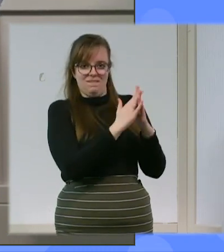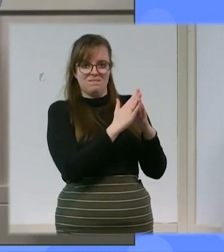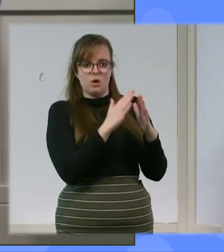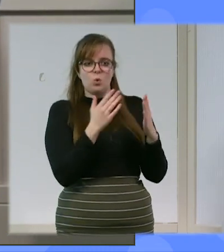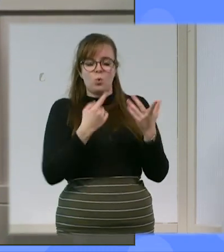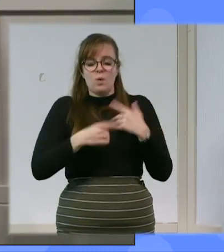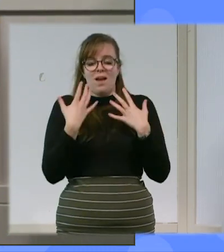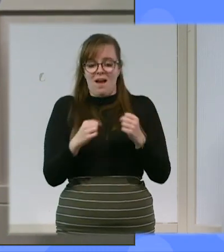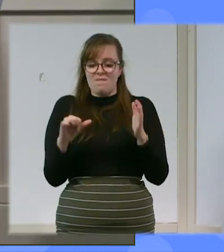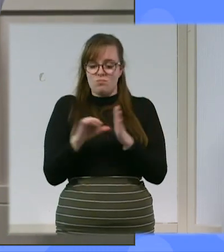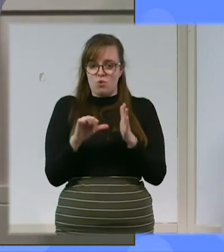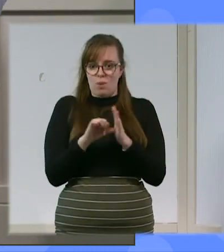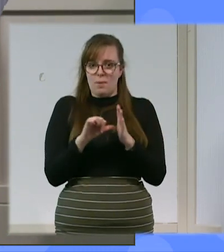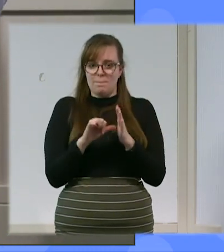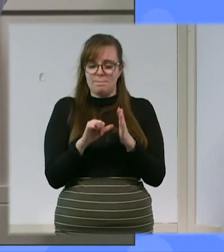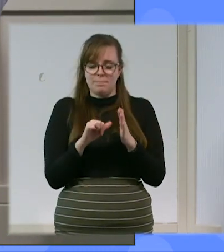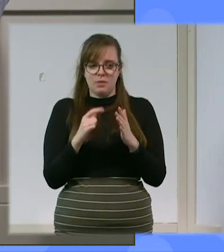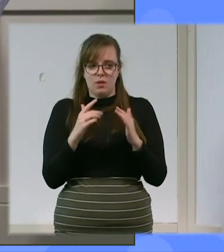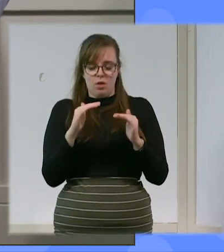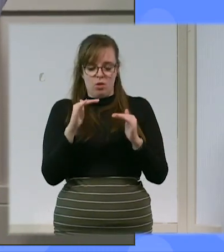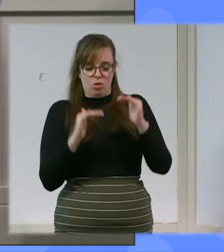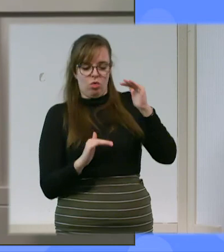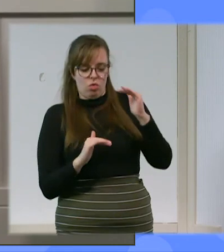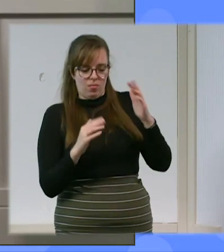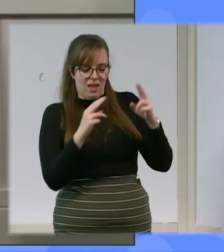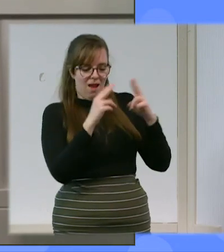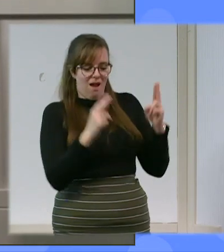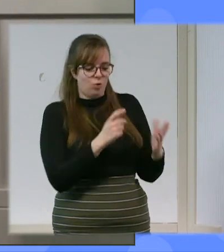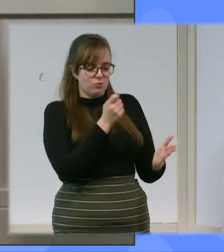intuitive there's a mismatch between our house prices and the quality of the